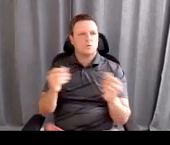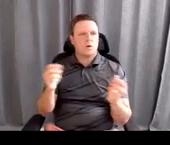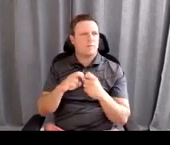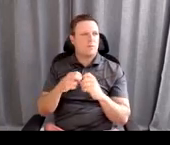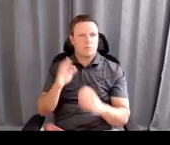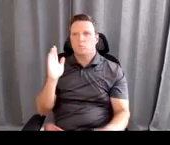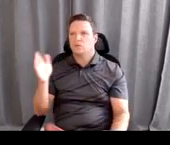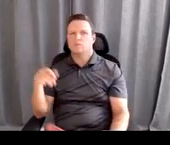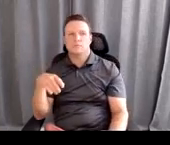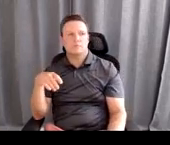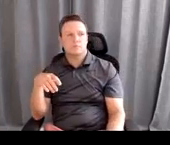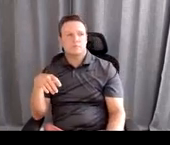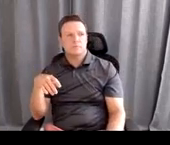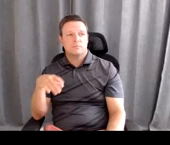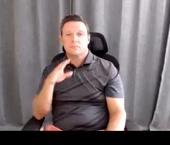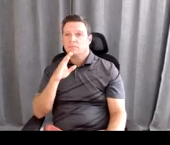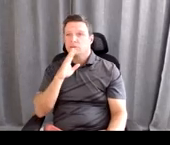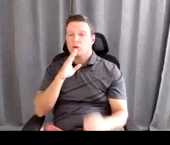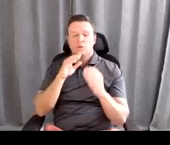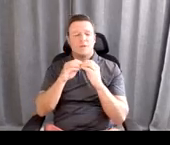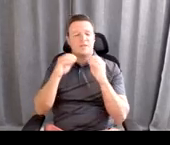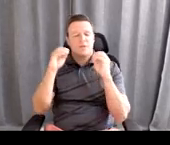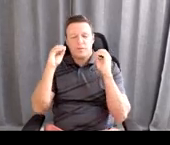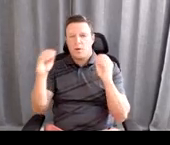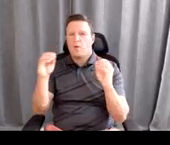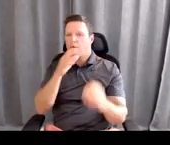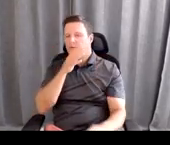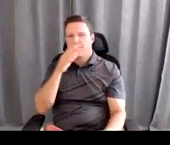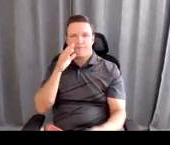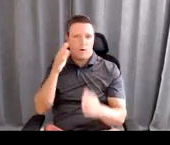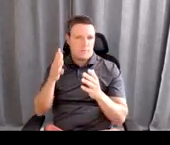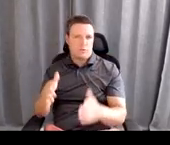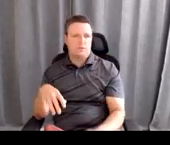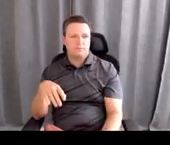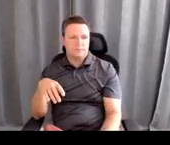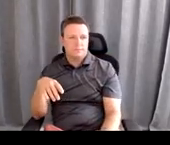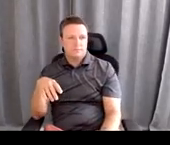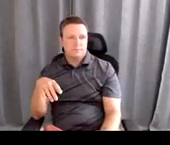They talked to no farmers and I sort of ironically,